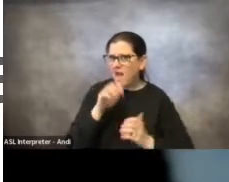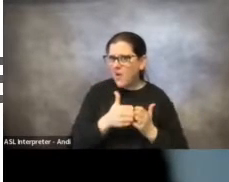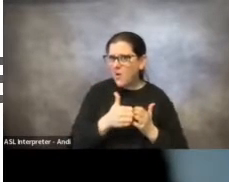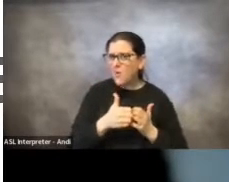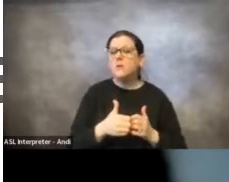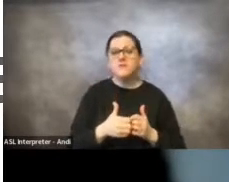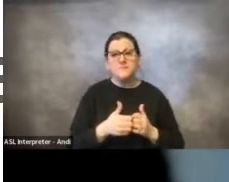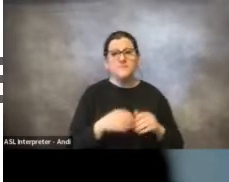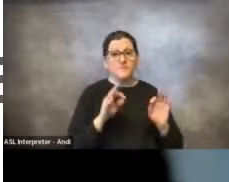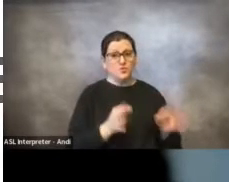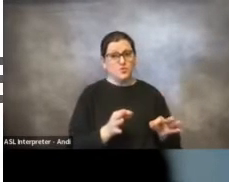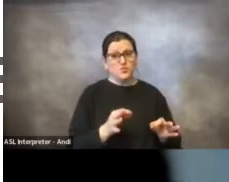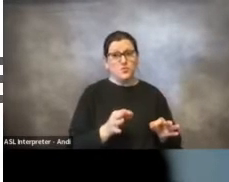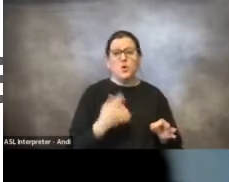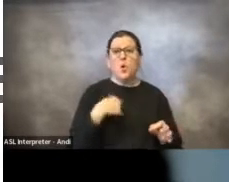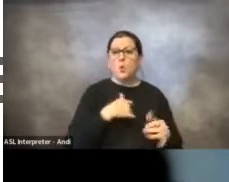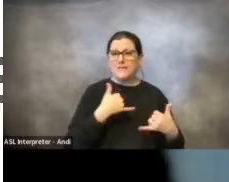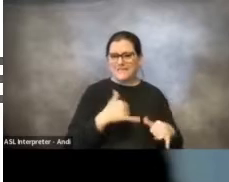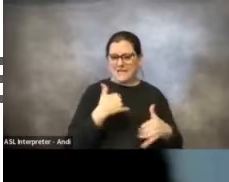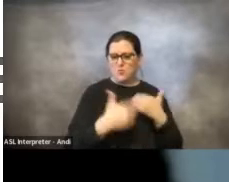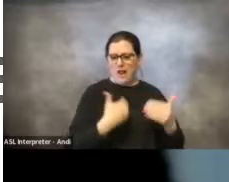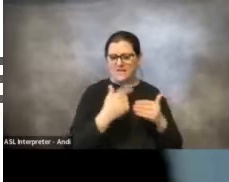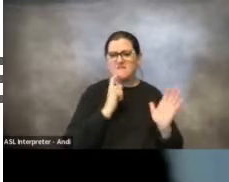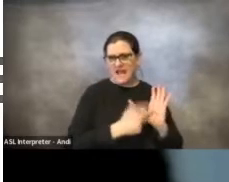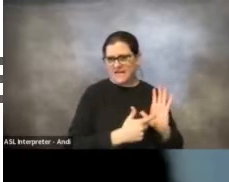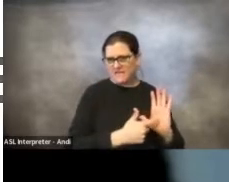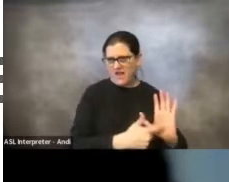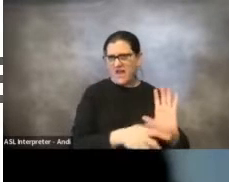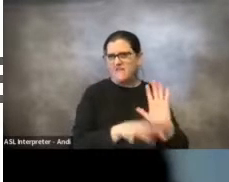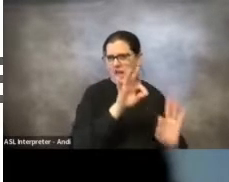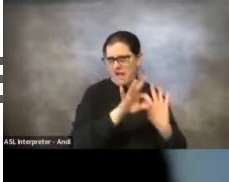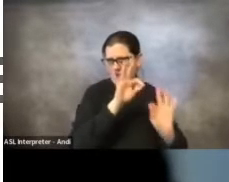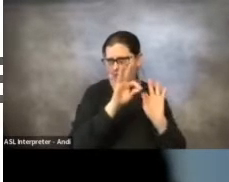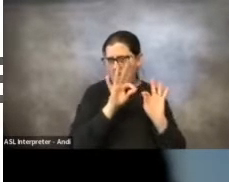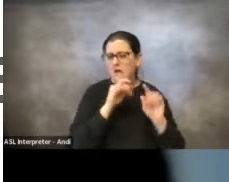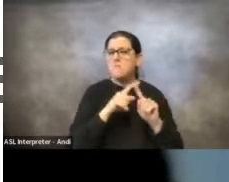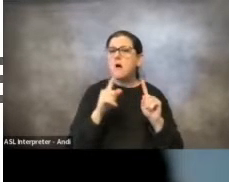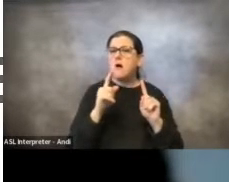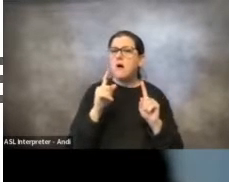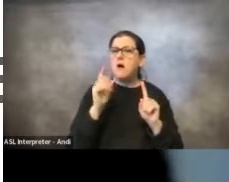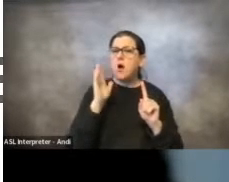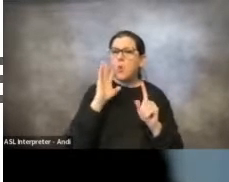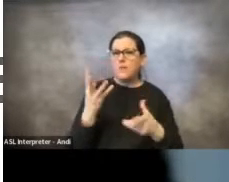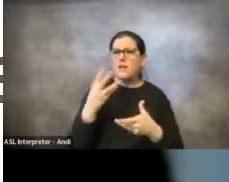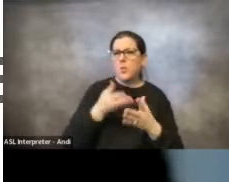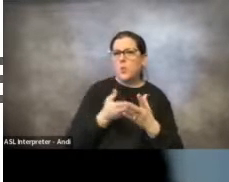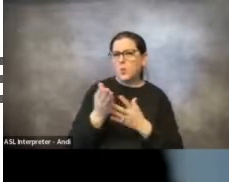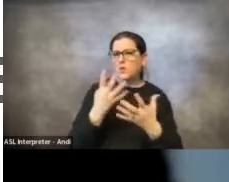are ident. We're just we're in the process of identifying, but it will be they will be in the criminal justice system. So they